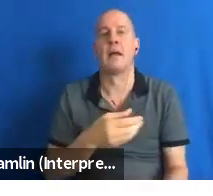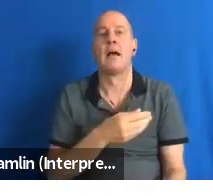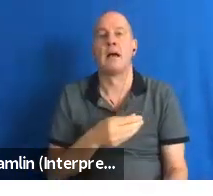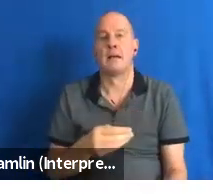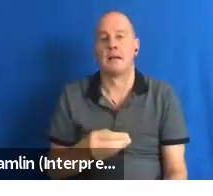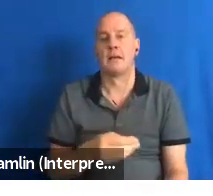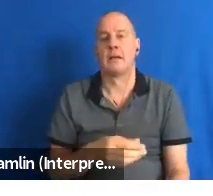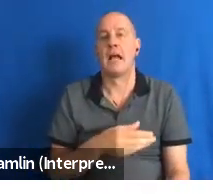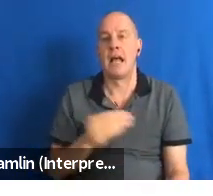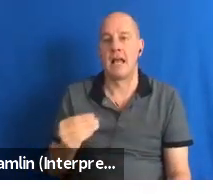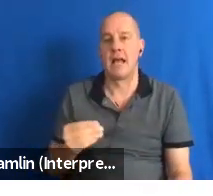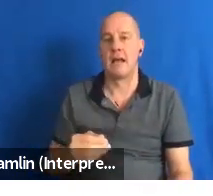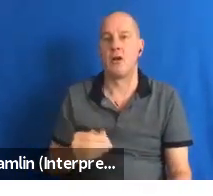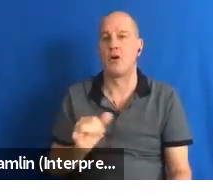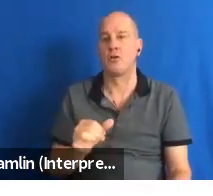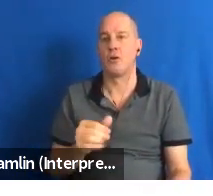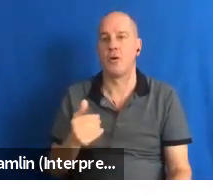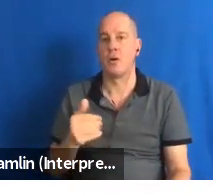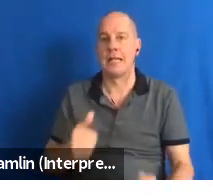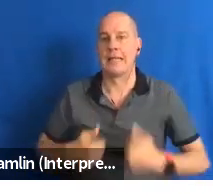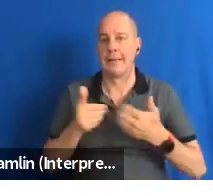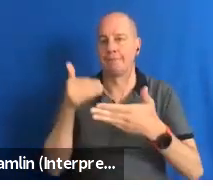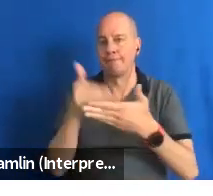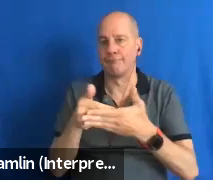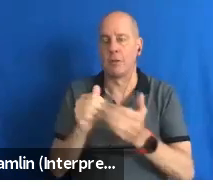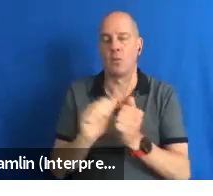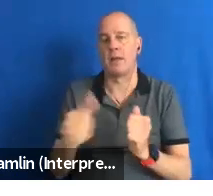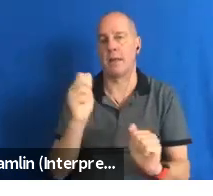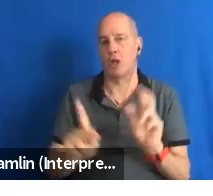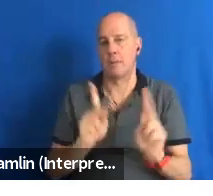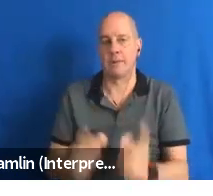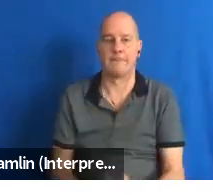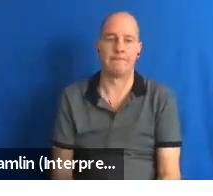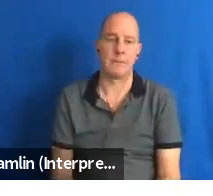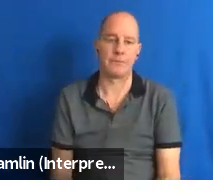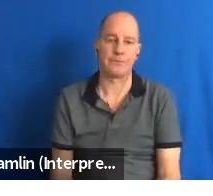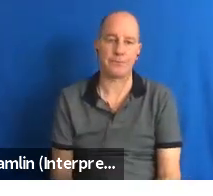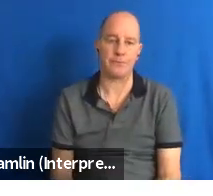who are living in close proximity to each other. The last thing I want to mention in